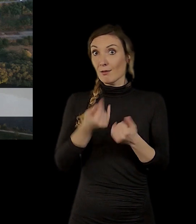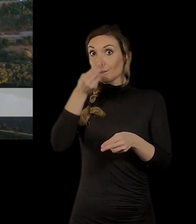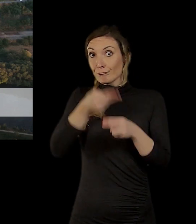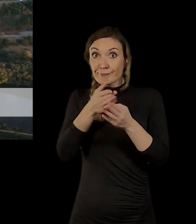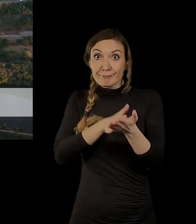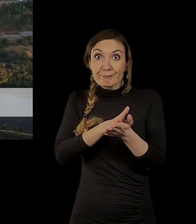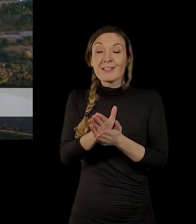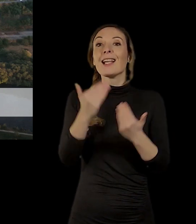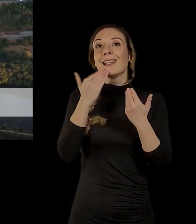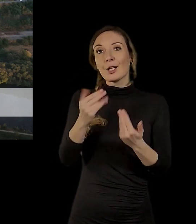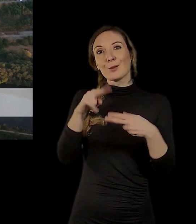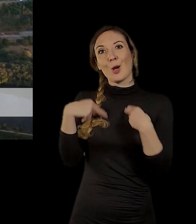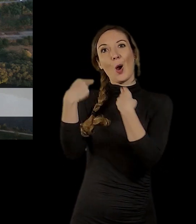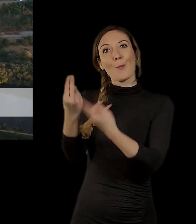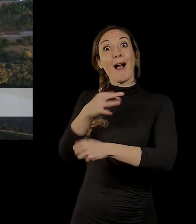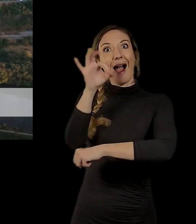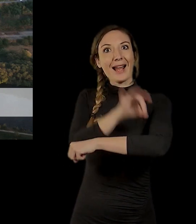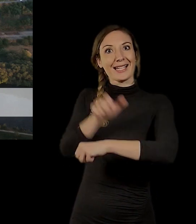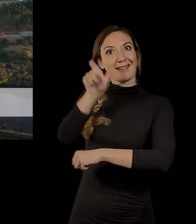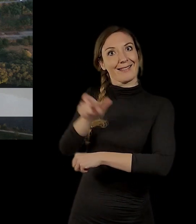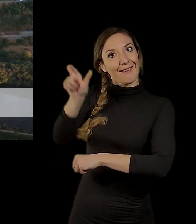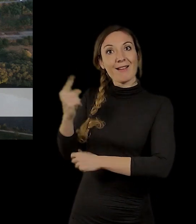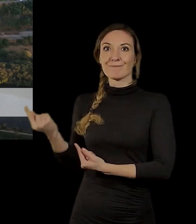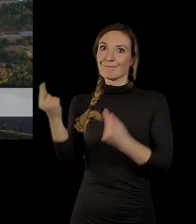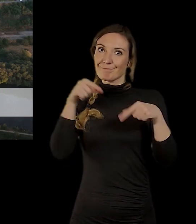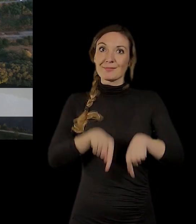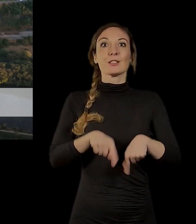I welcome the gentlemen from the Chybík Krištof Architests and Urban Designers studio.